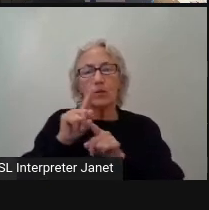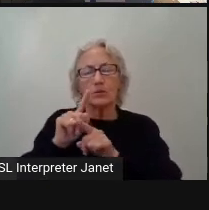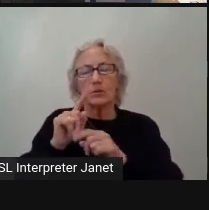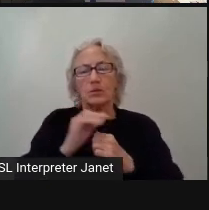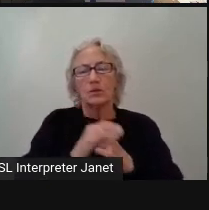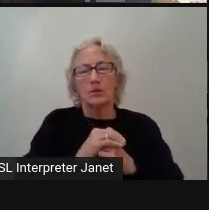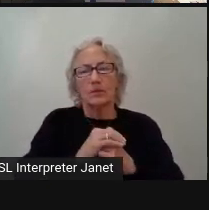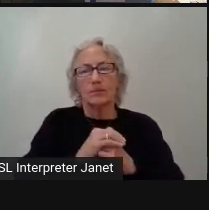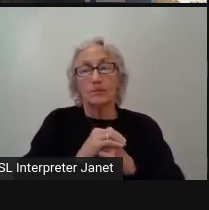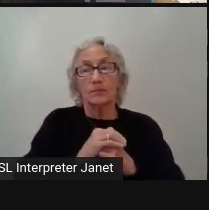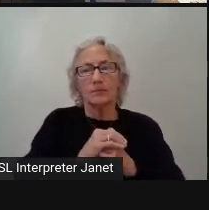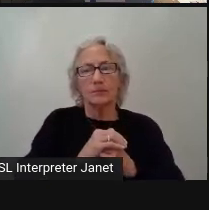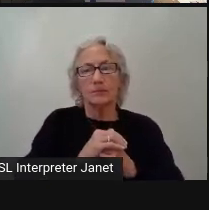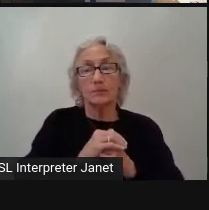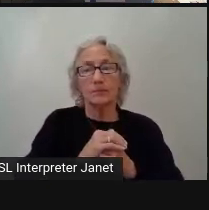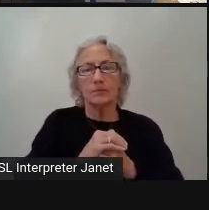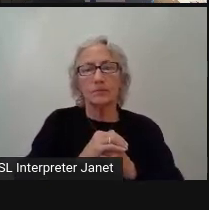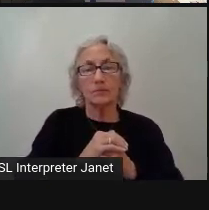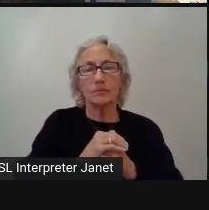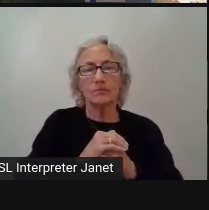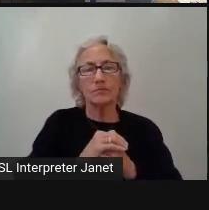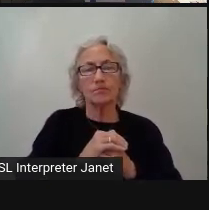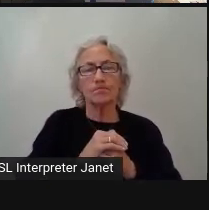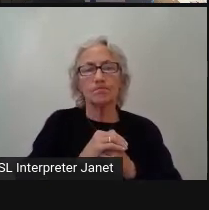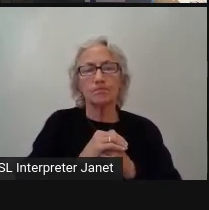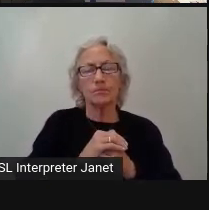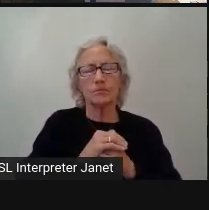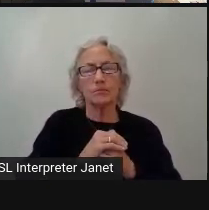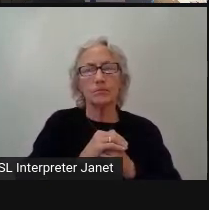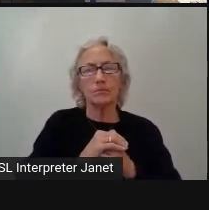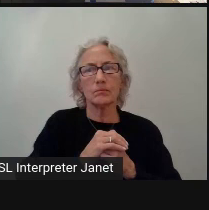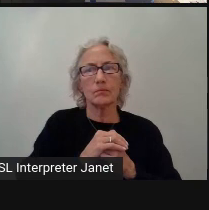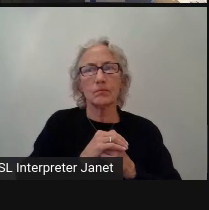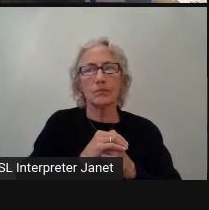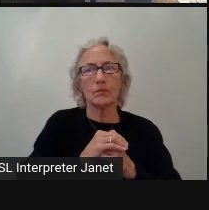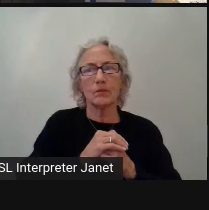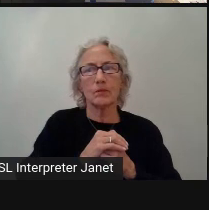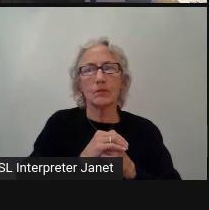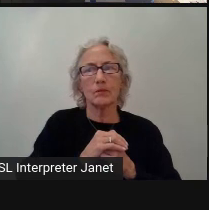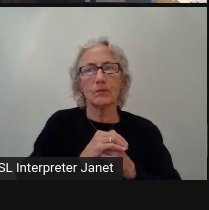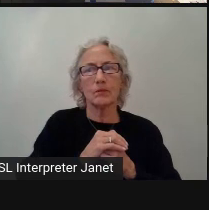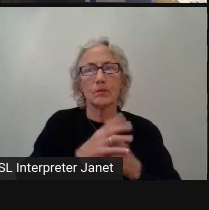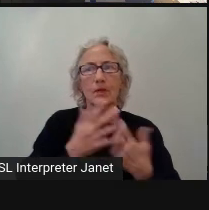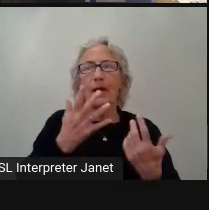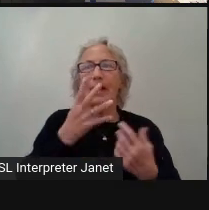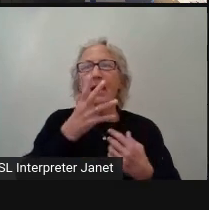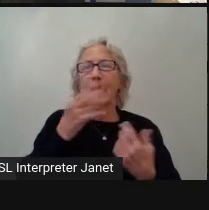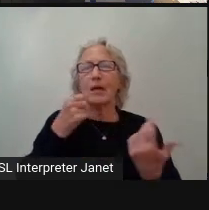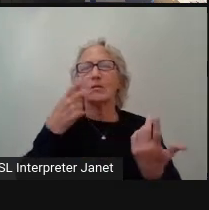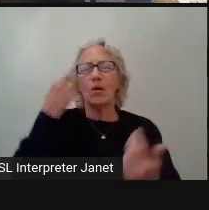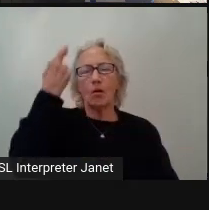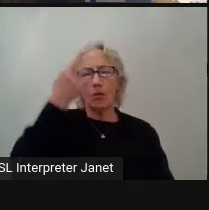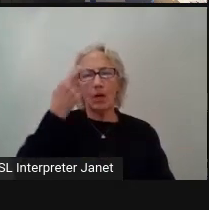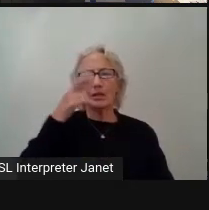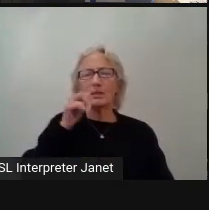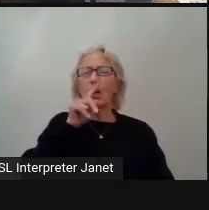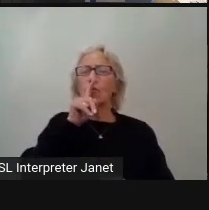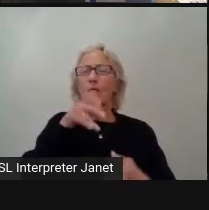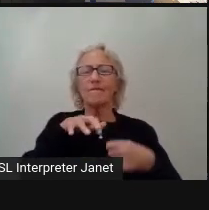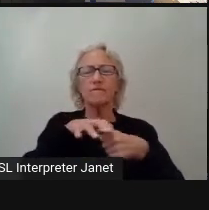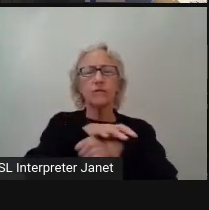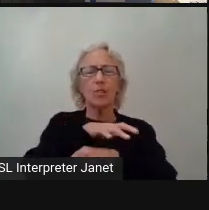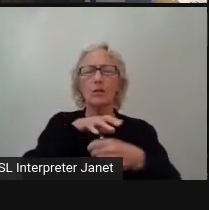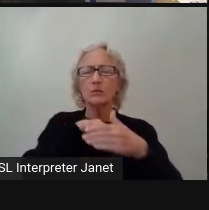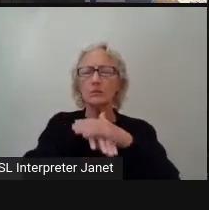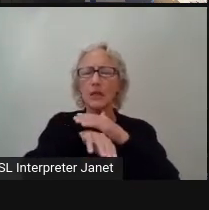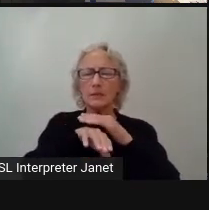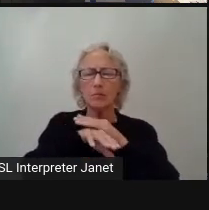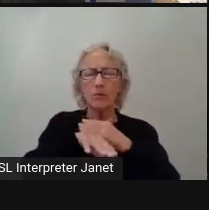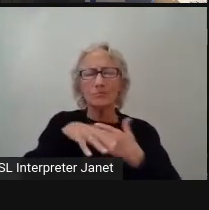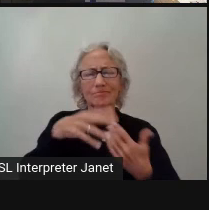which was not fully accessible, but we like it to think it was accessible